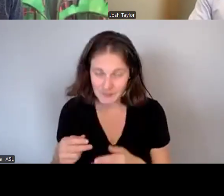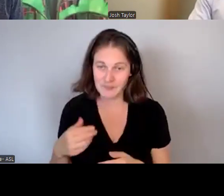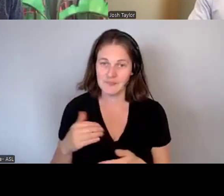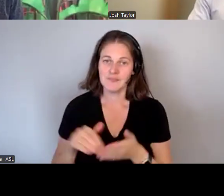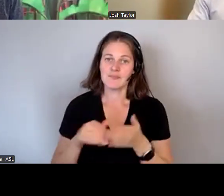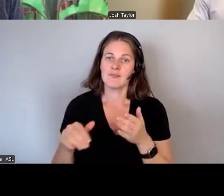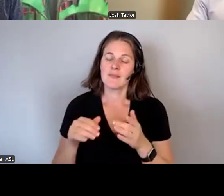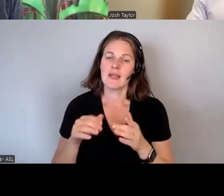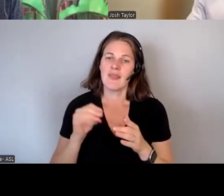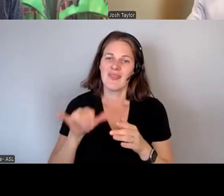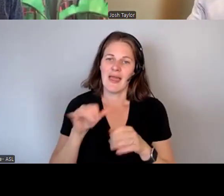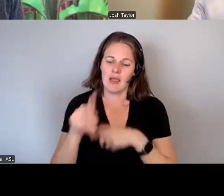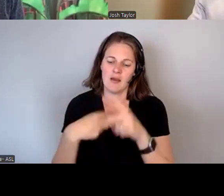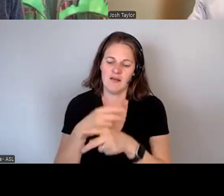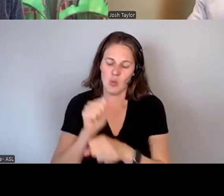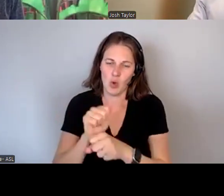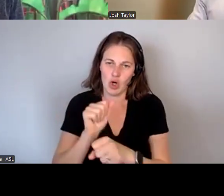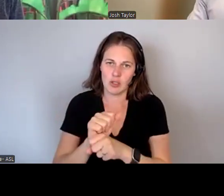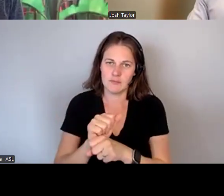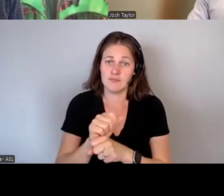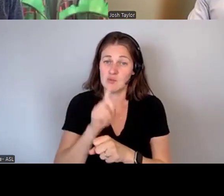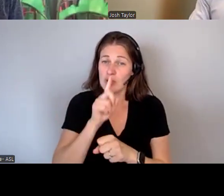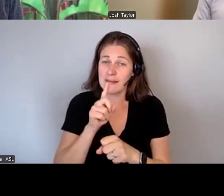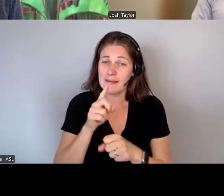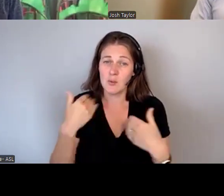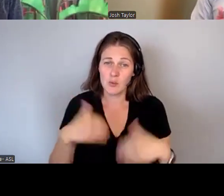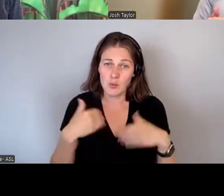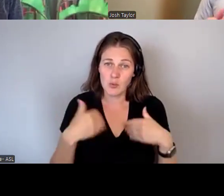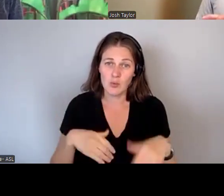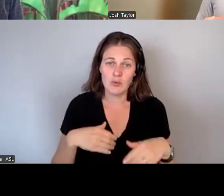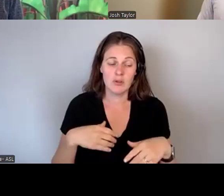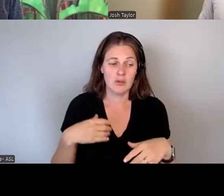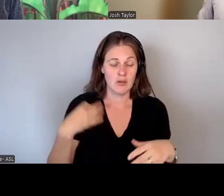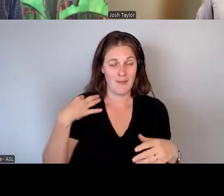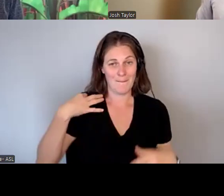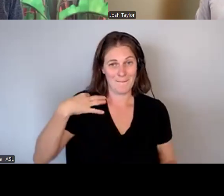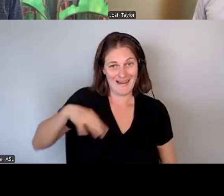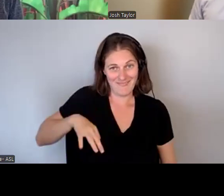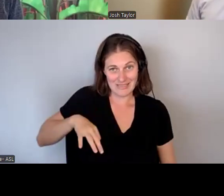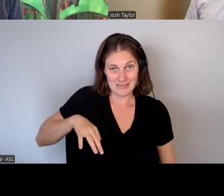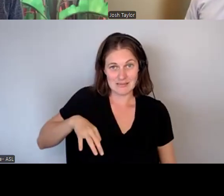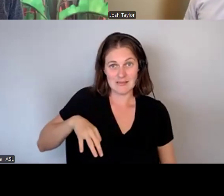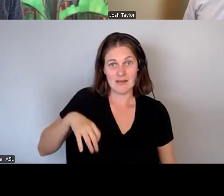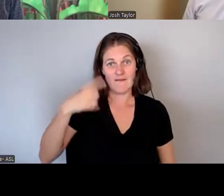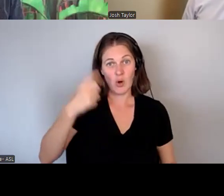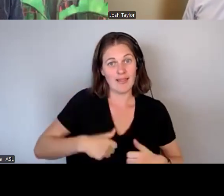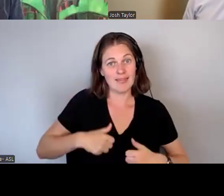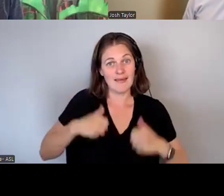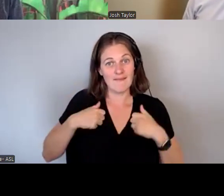But also, I think that it's extremely financially beneficial to a living wage is different